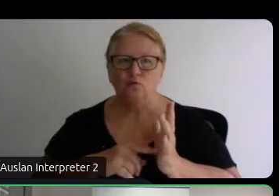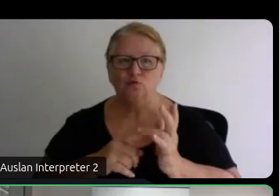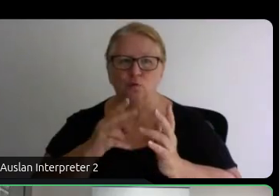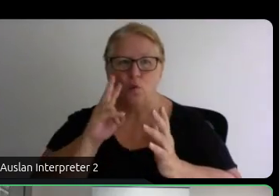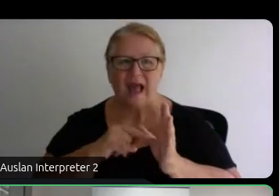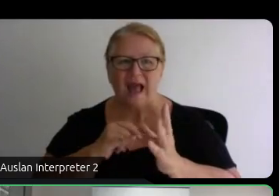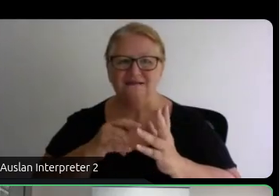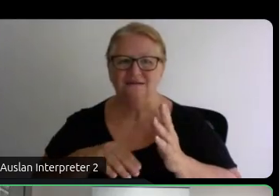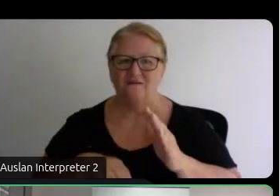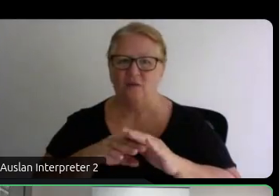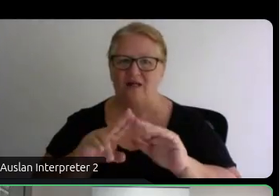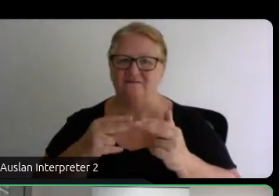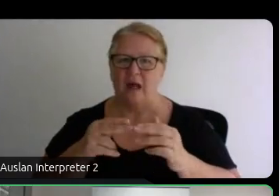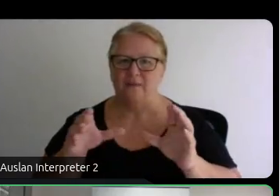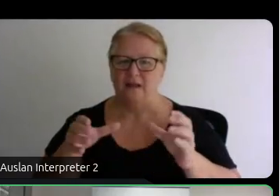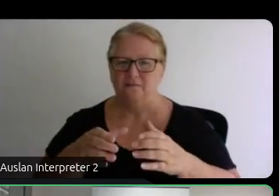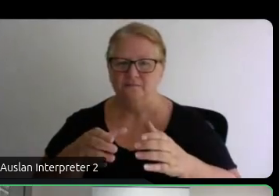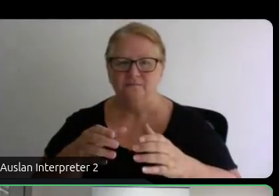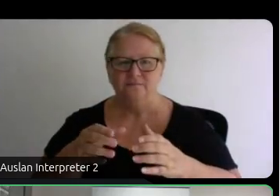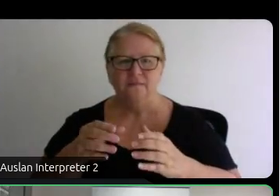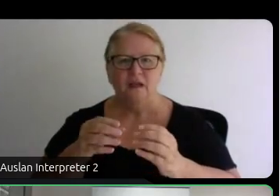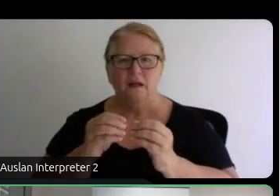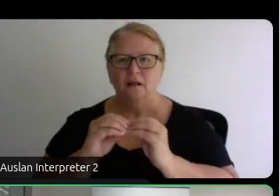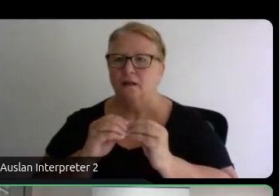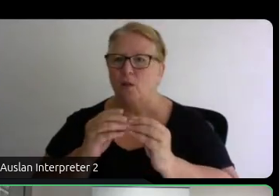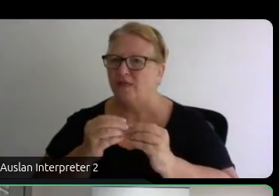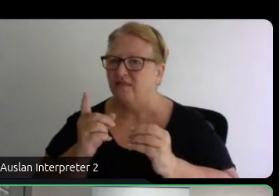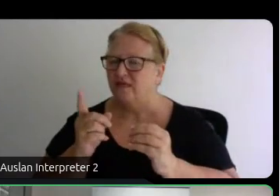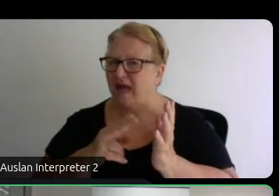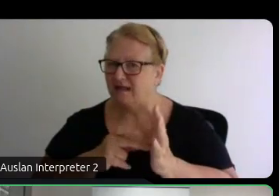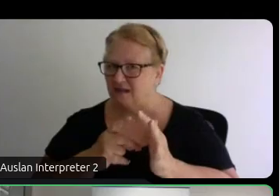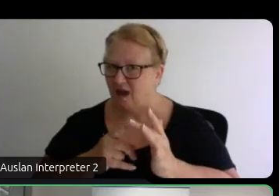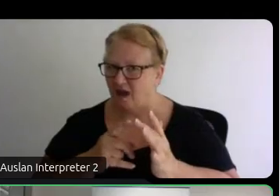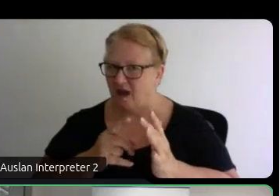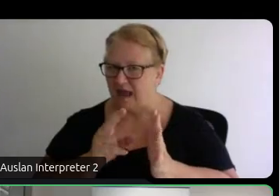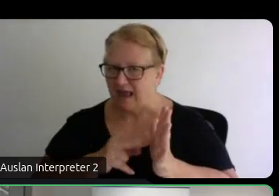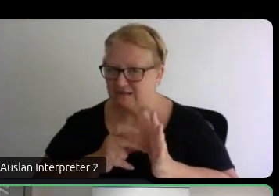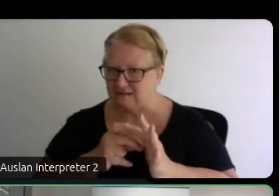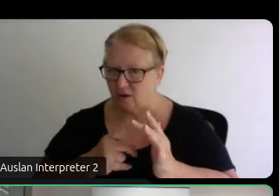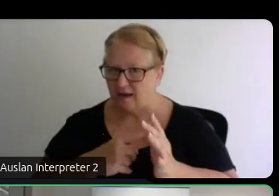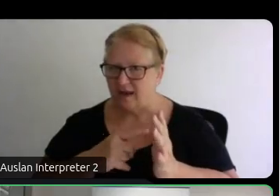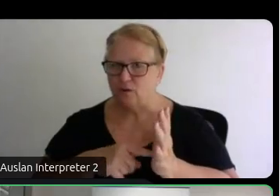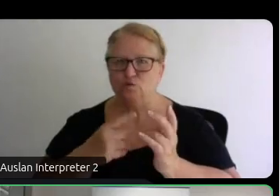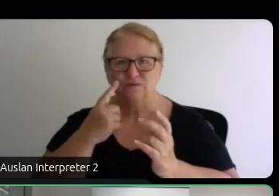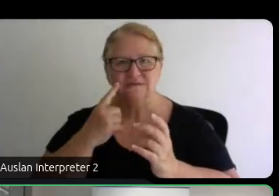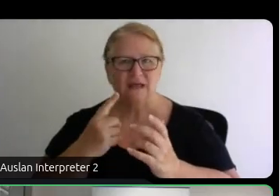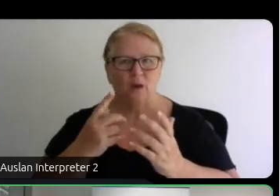try and work with the NDIA to see where funding can go to ensure that the unit family unit is is